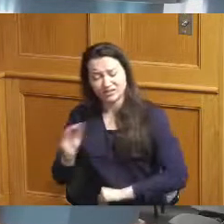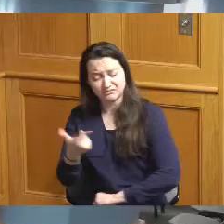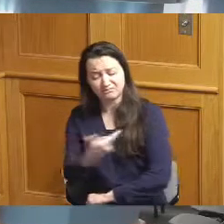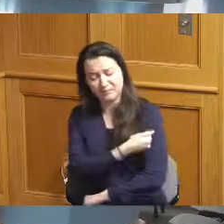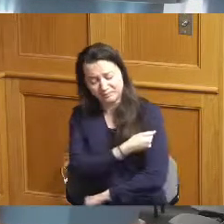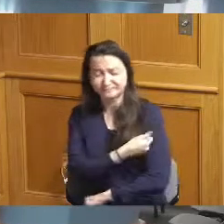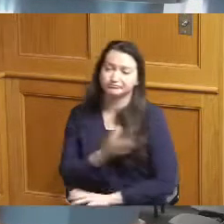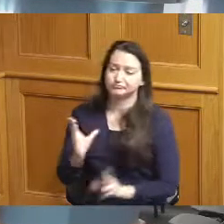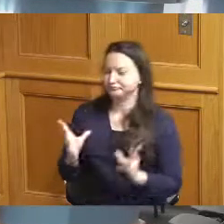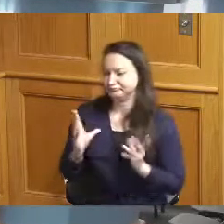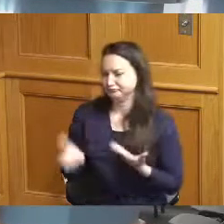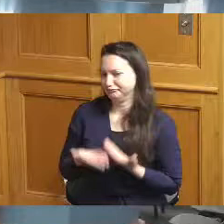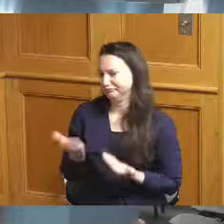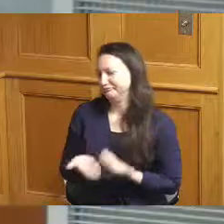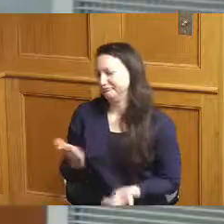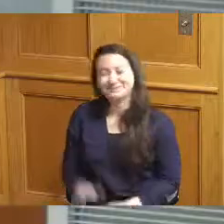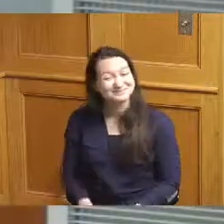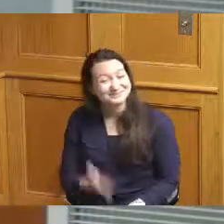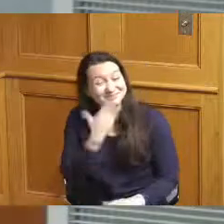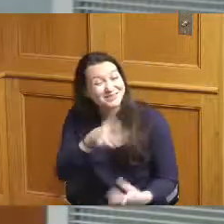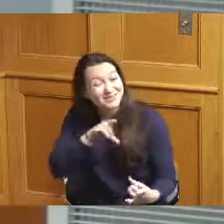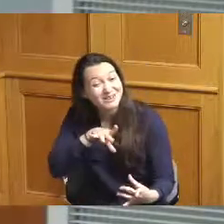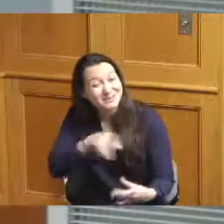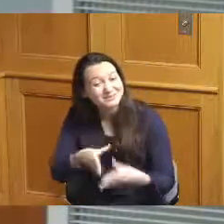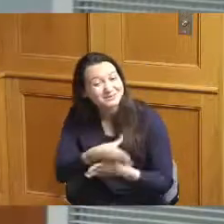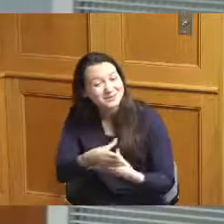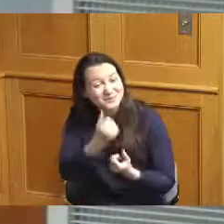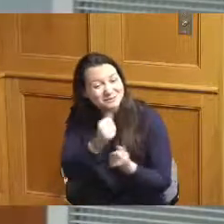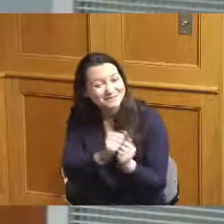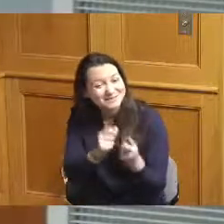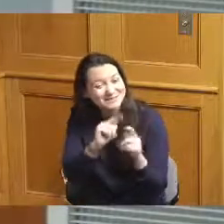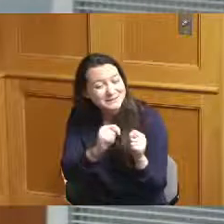and it really was very convenient thanks for the feedback and I'll share with the team and we were